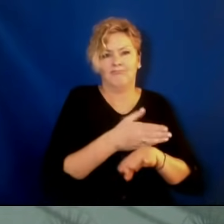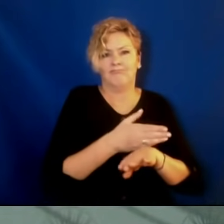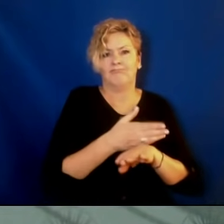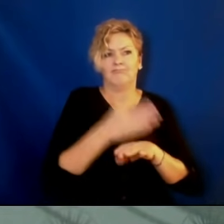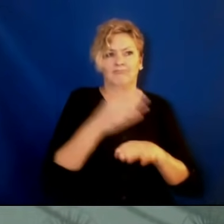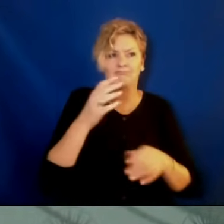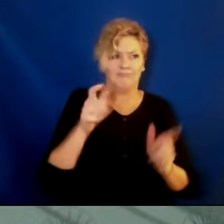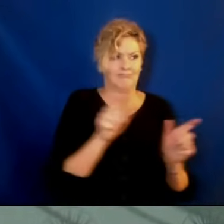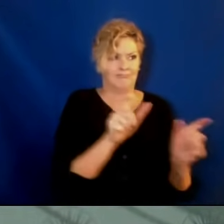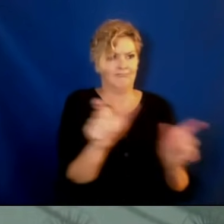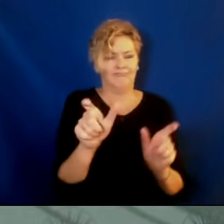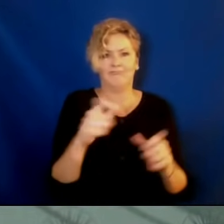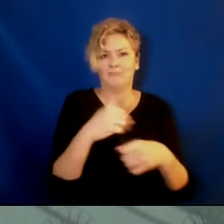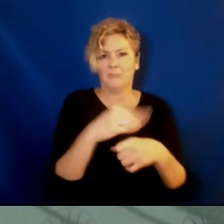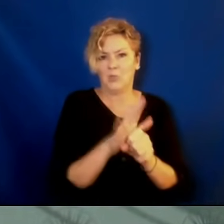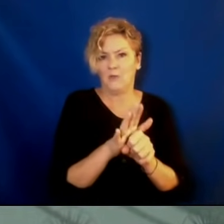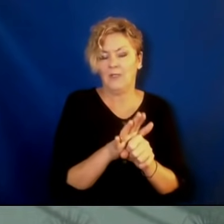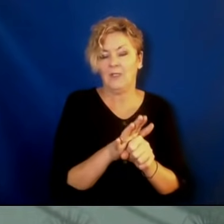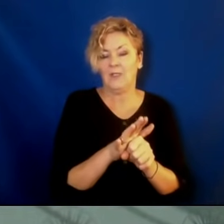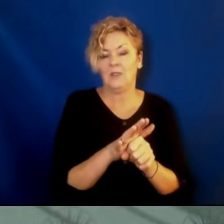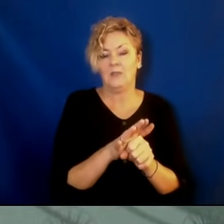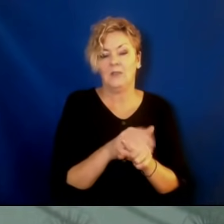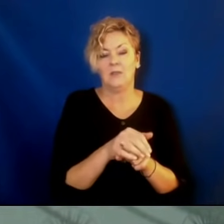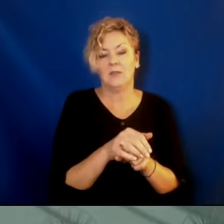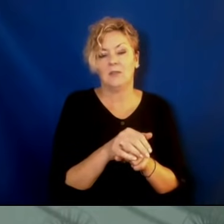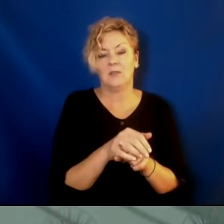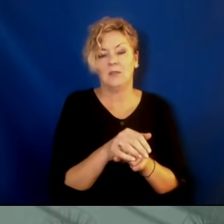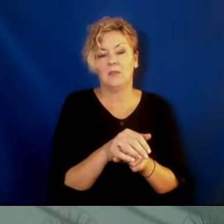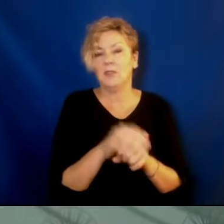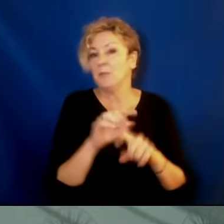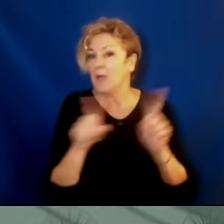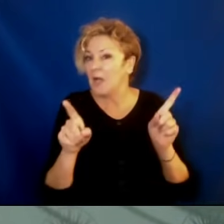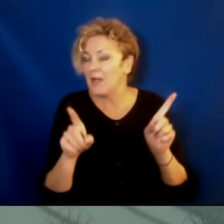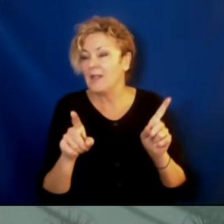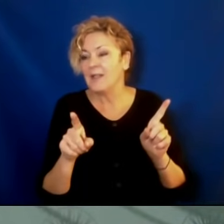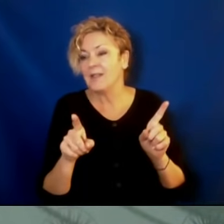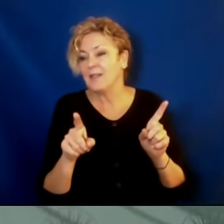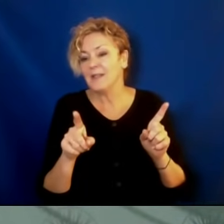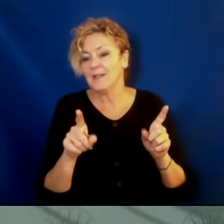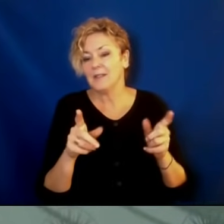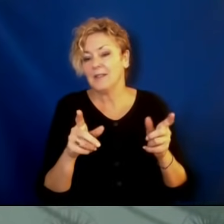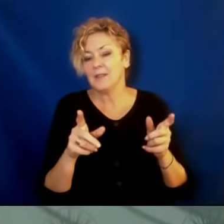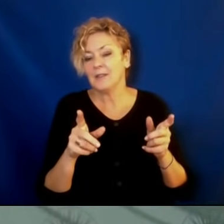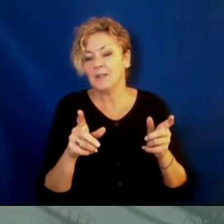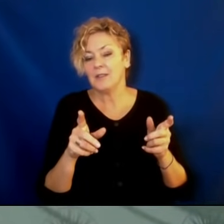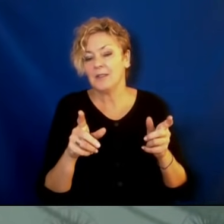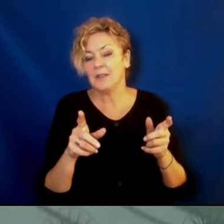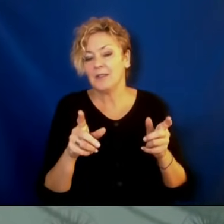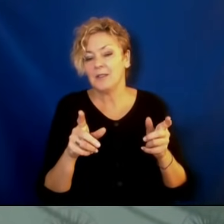and we have to continue to respond to them, I think, but we have to also focus on